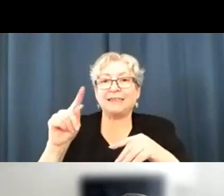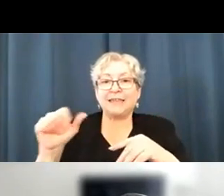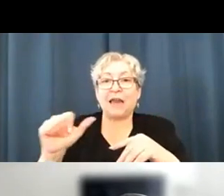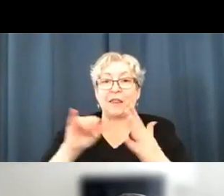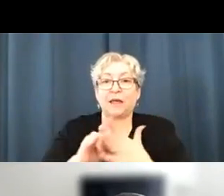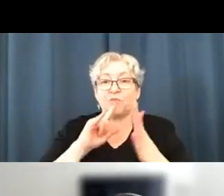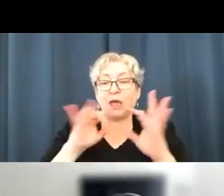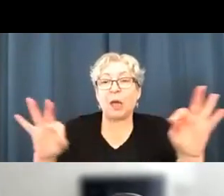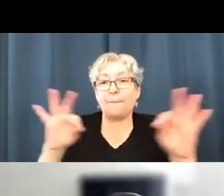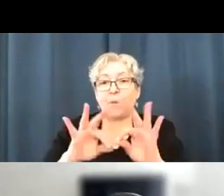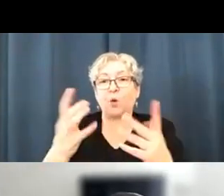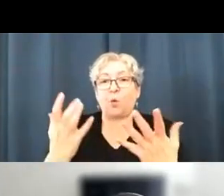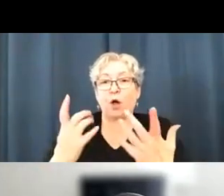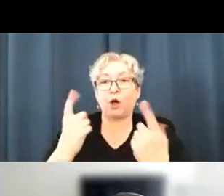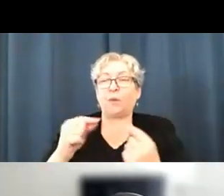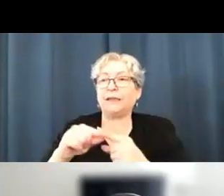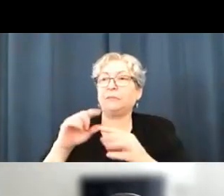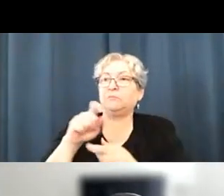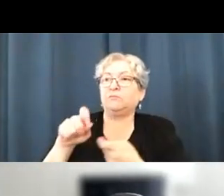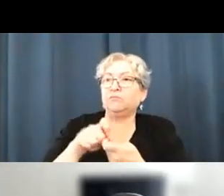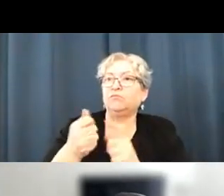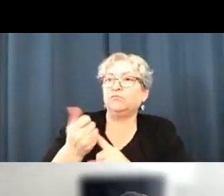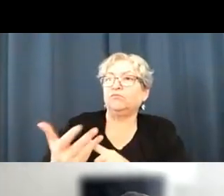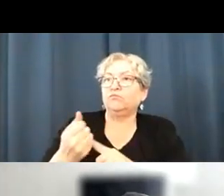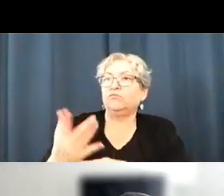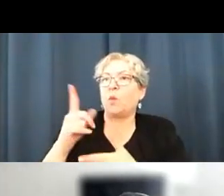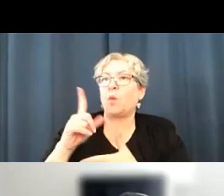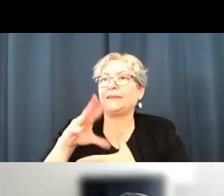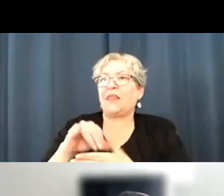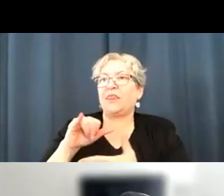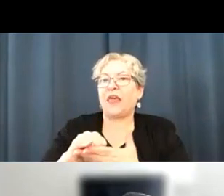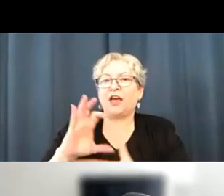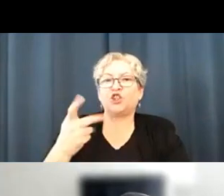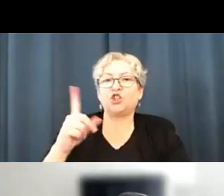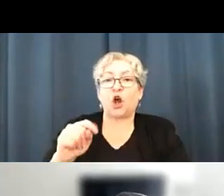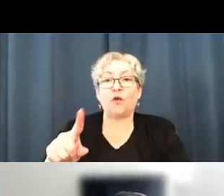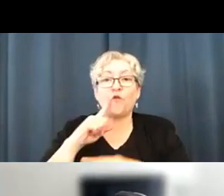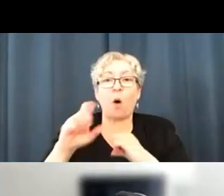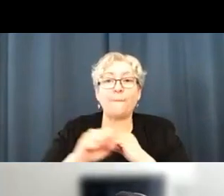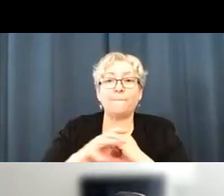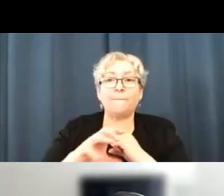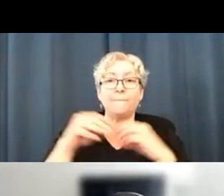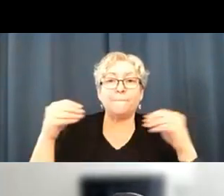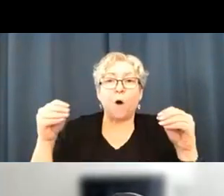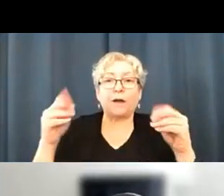You wanna go into a lot of detail on what's in that chart. If you're a marketing person for charting software